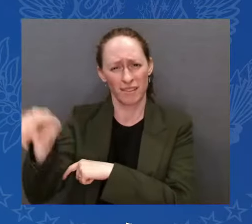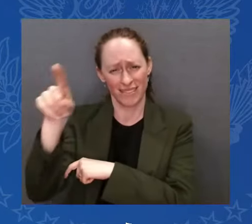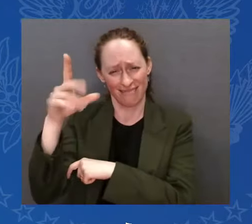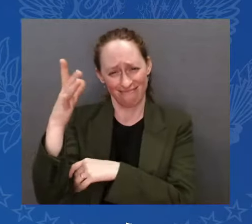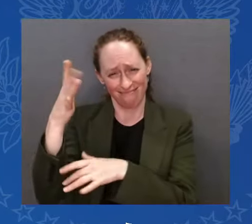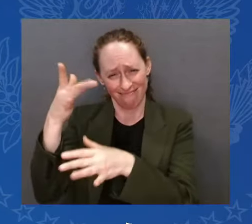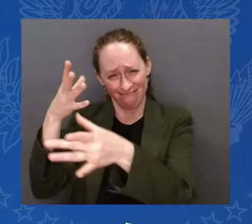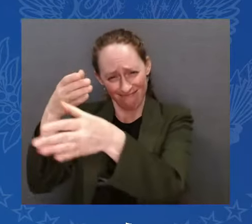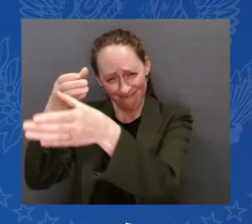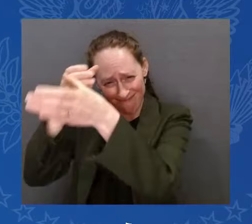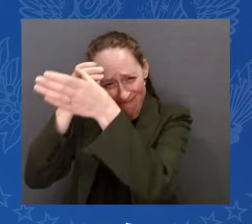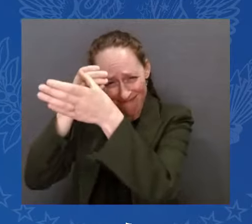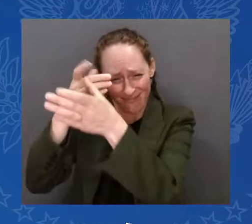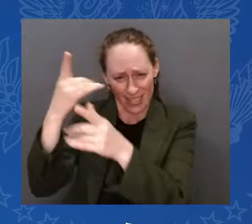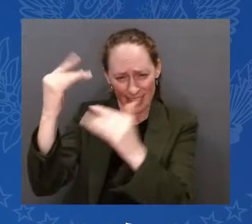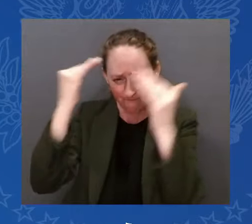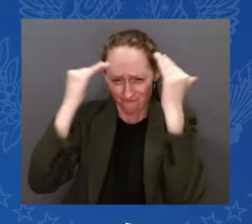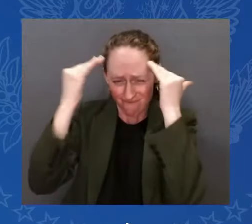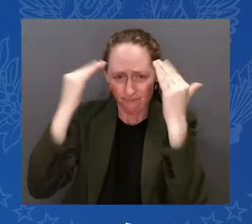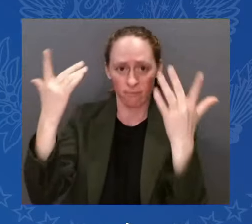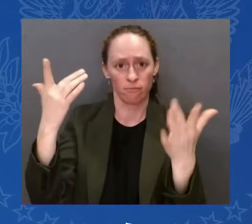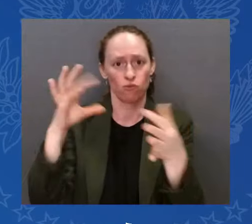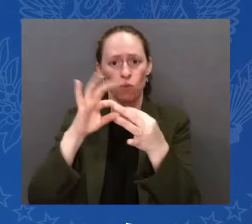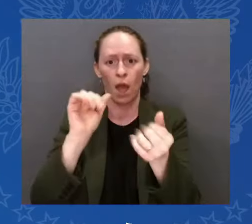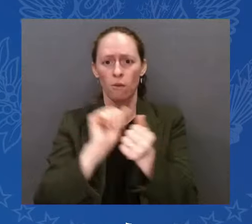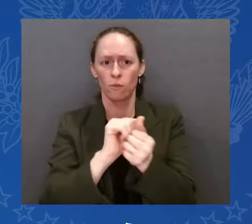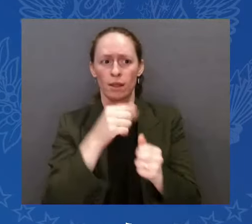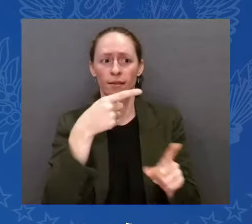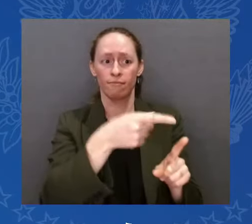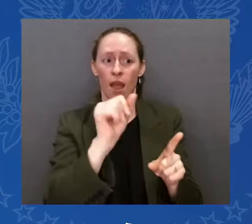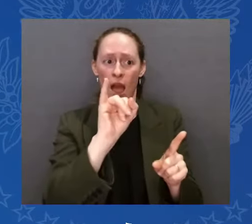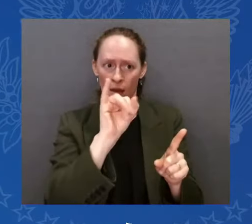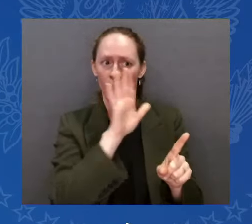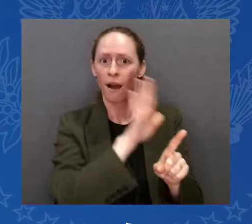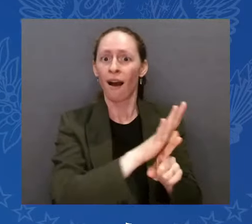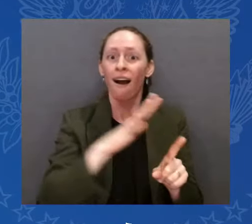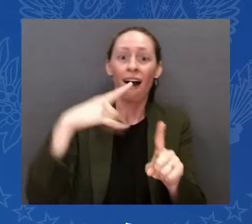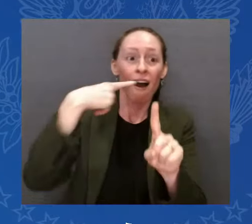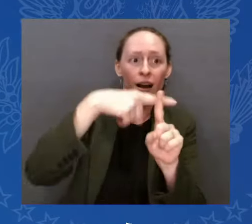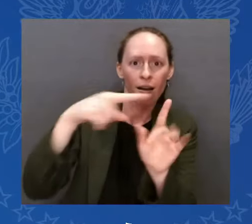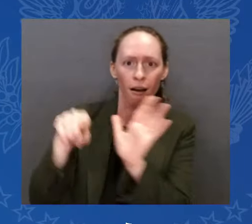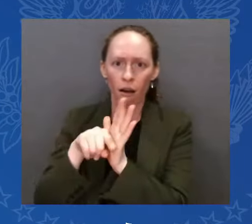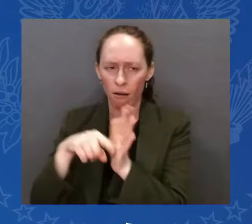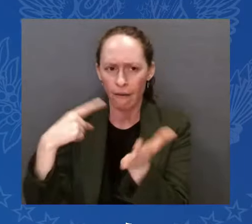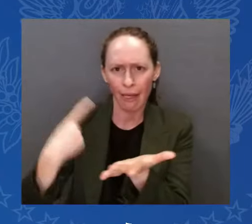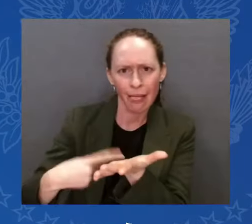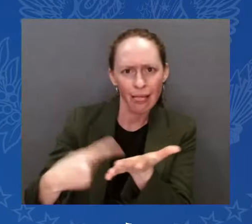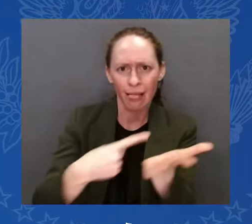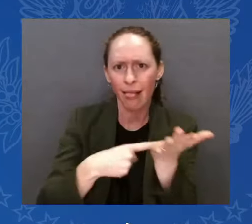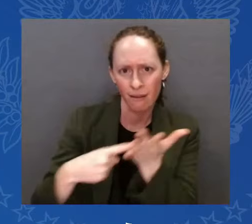In May, Kamala and I convened the CEOs of American companies foremost involved